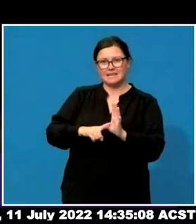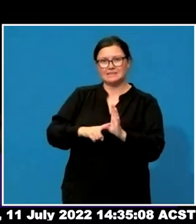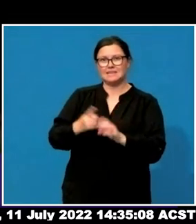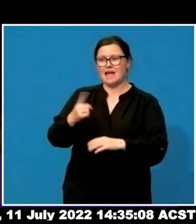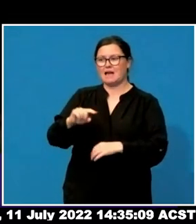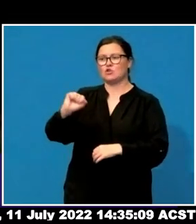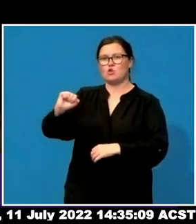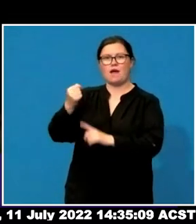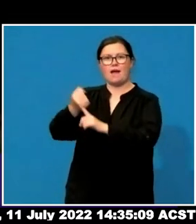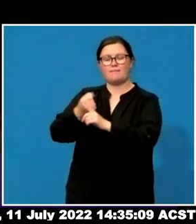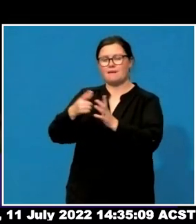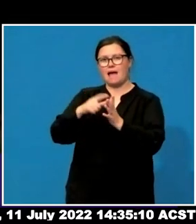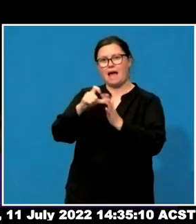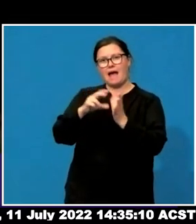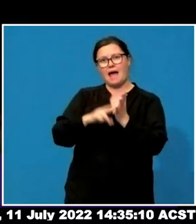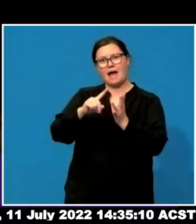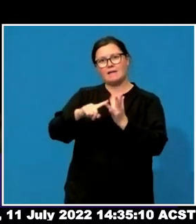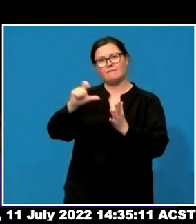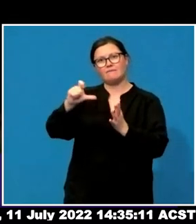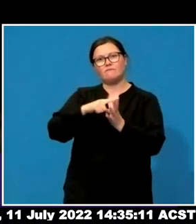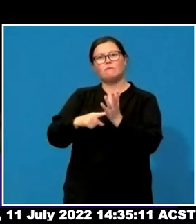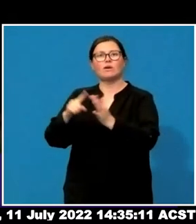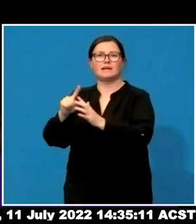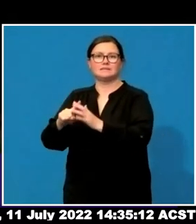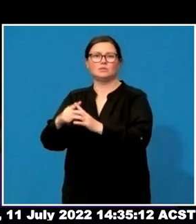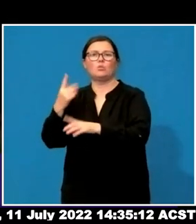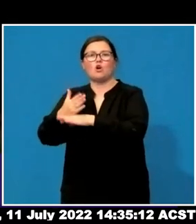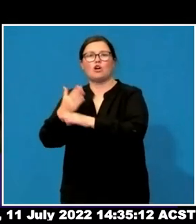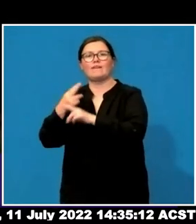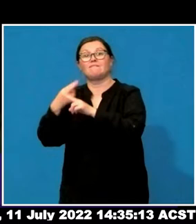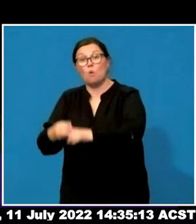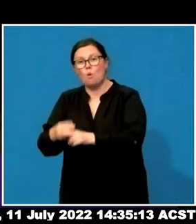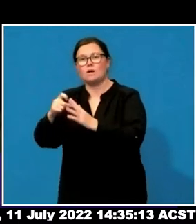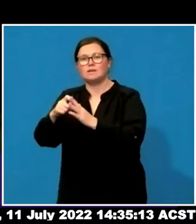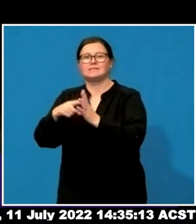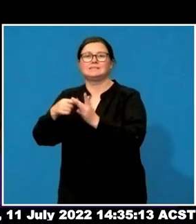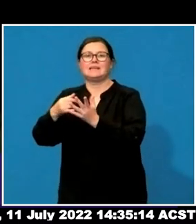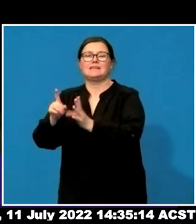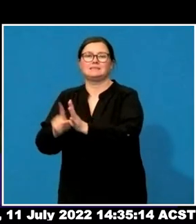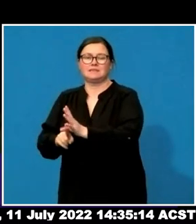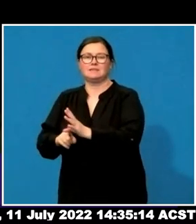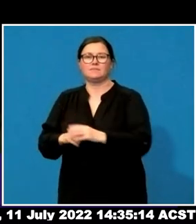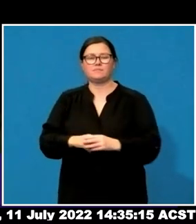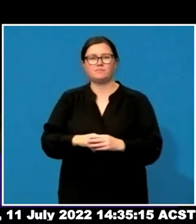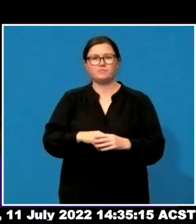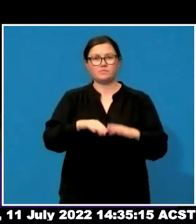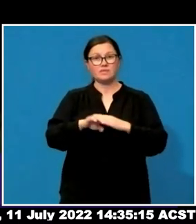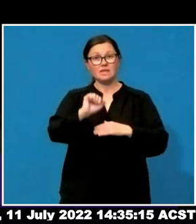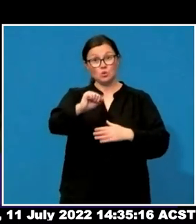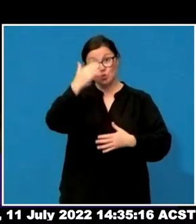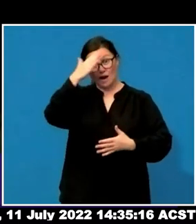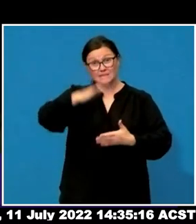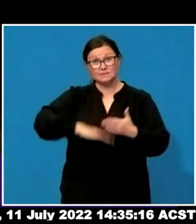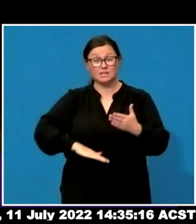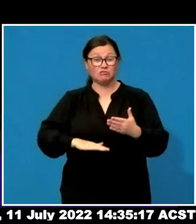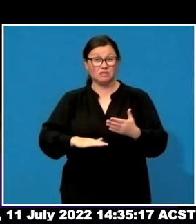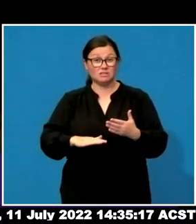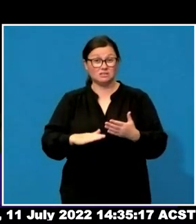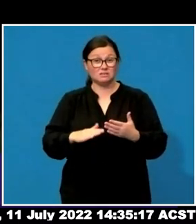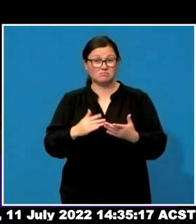Based on your experience, in an ideal world, how many times should Joziah be